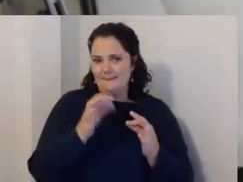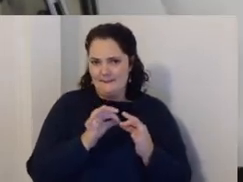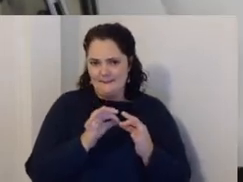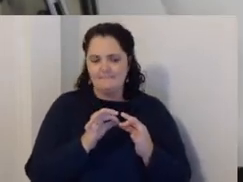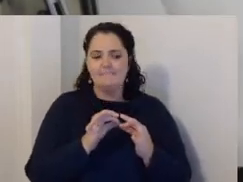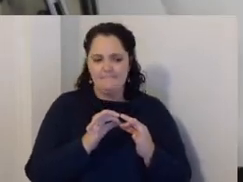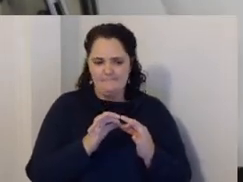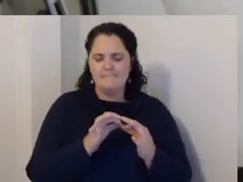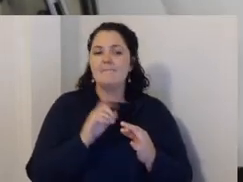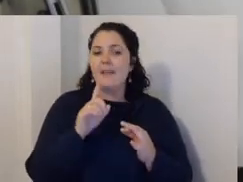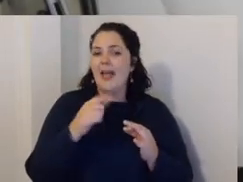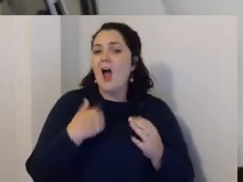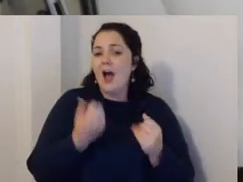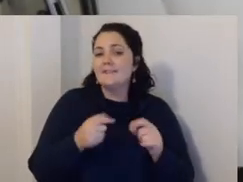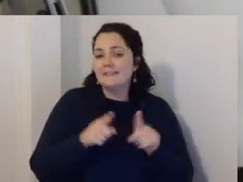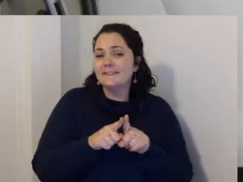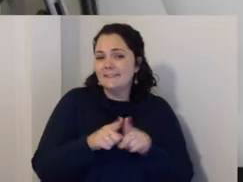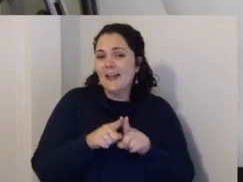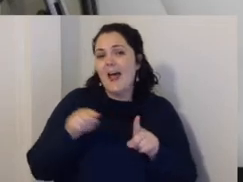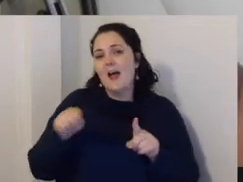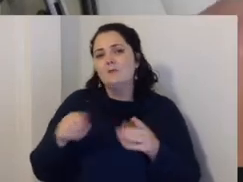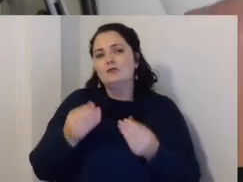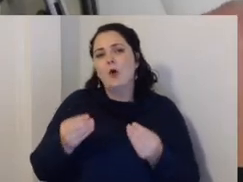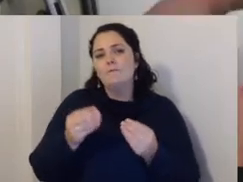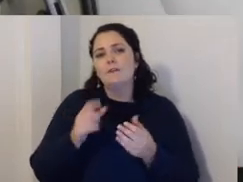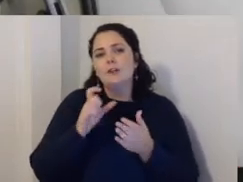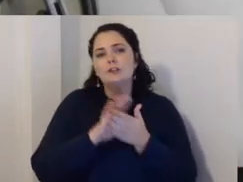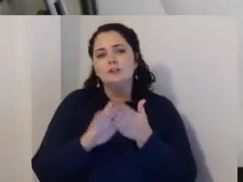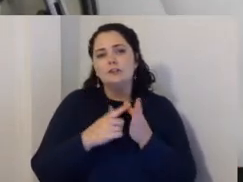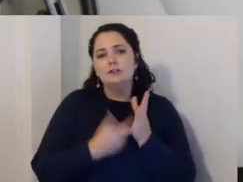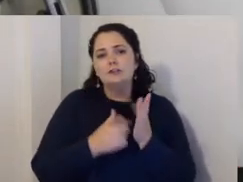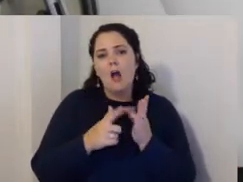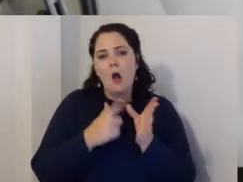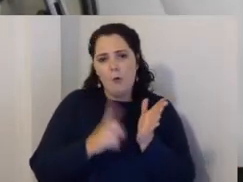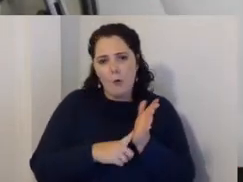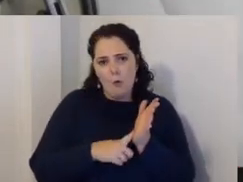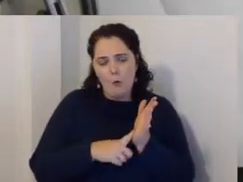also have a soft charcoal pencil and a piece of compressed charcoal, a compressed charcoal stick